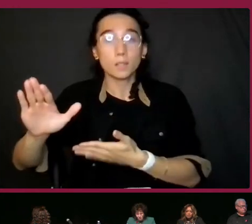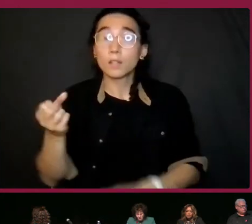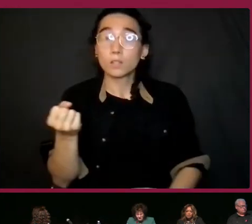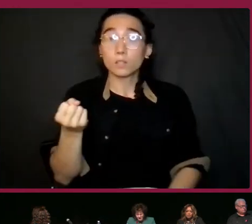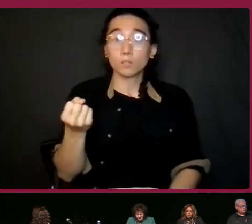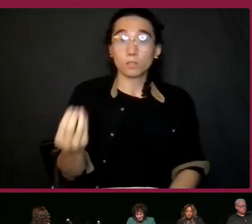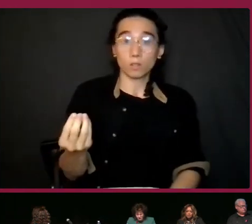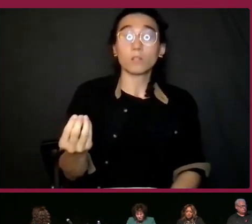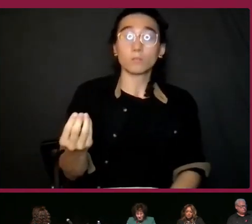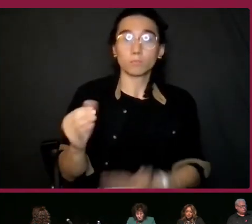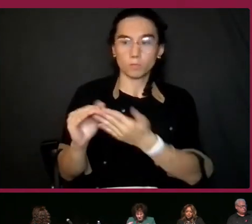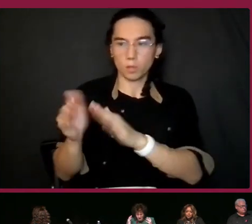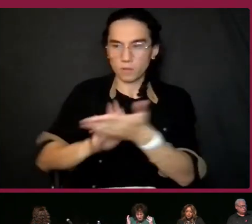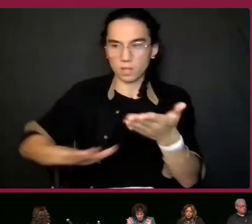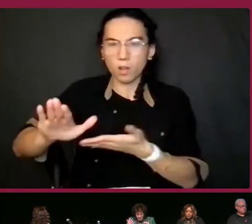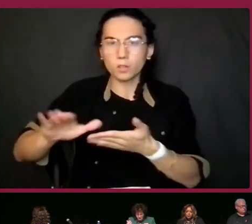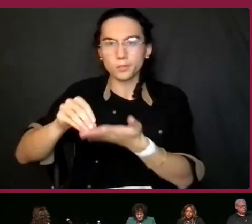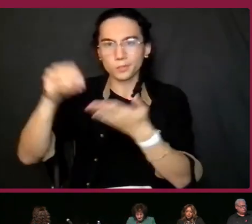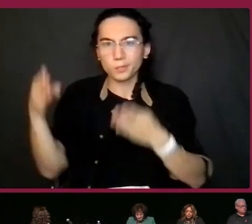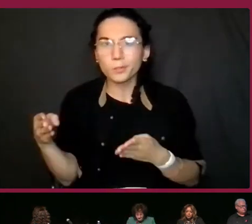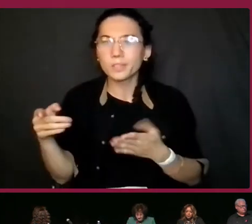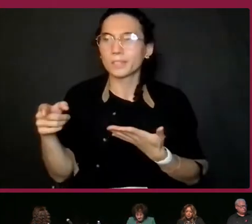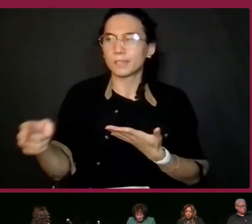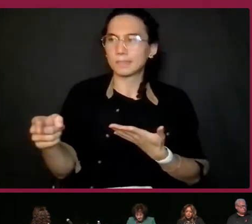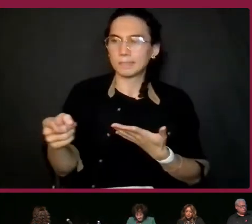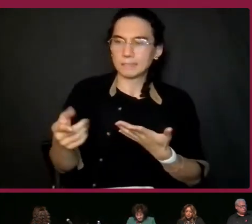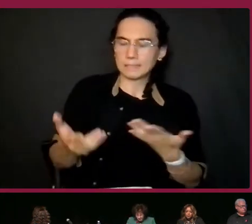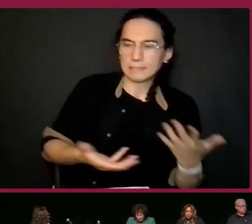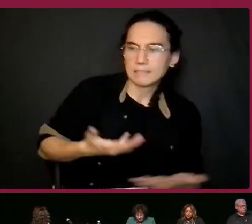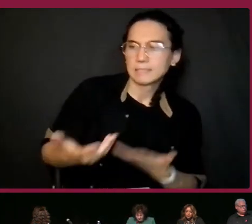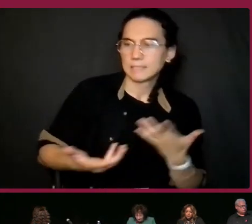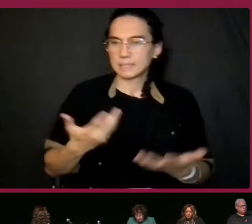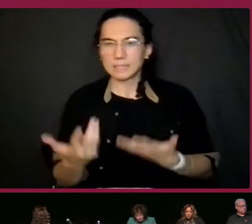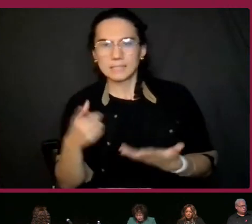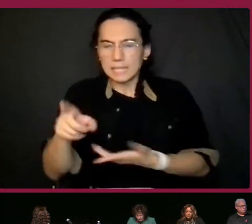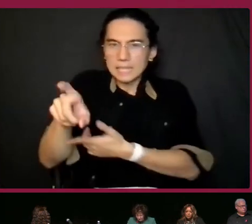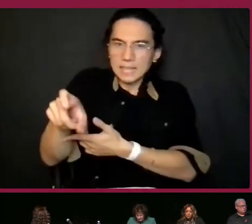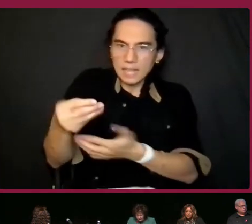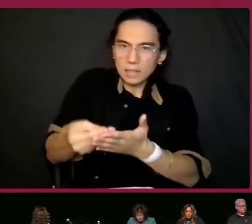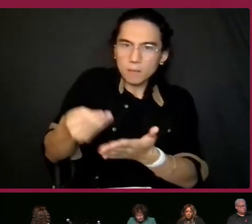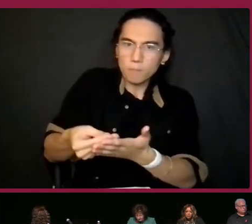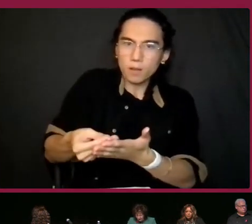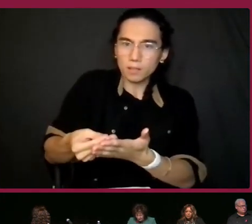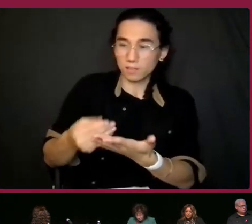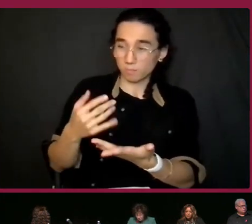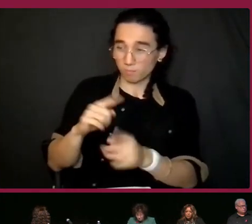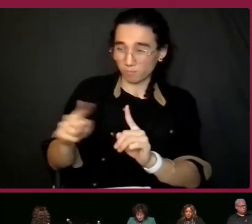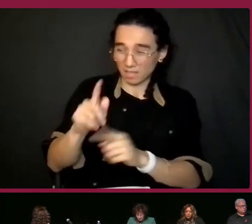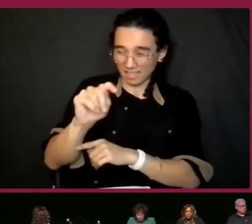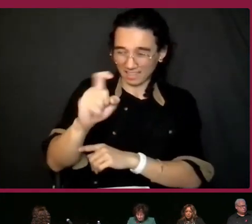afford it, and really trying to bring some sense to this, we were advocating for both tax-free Pell and short-term Pell.